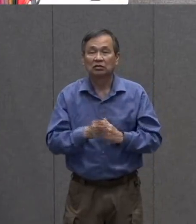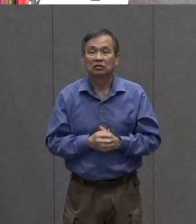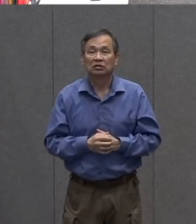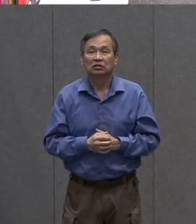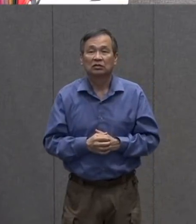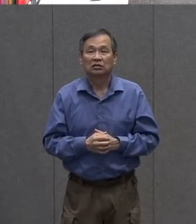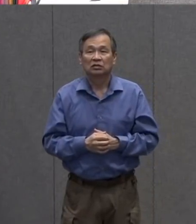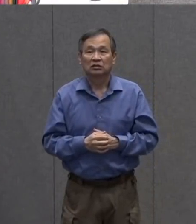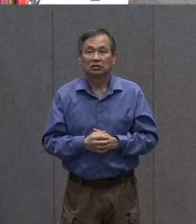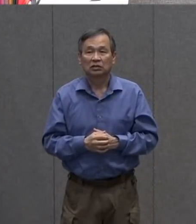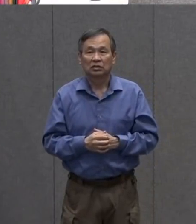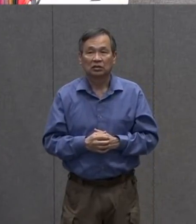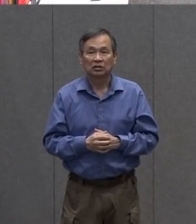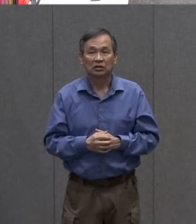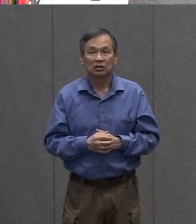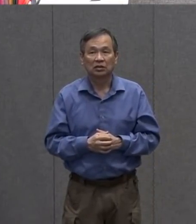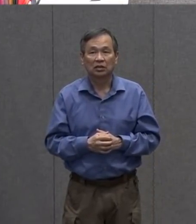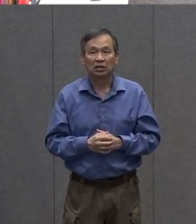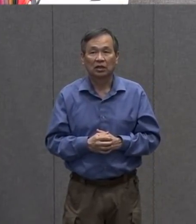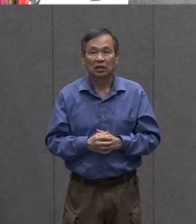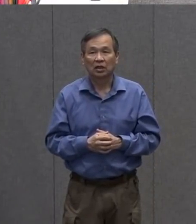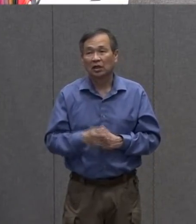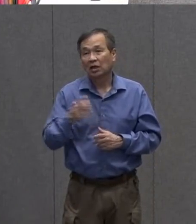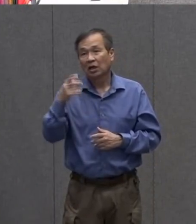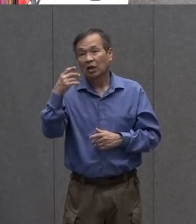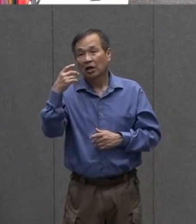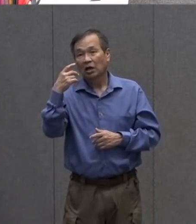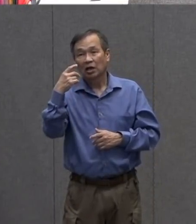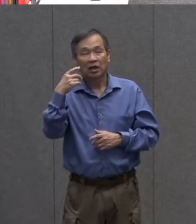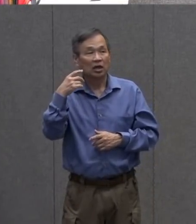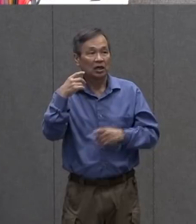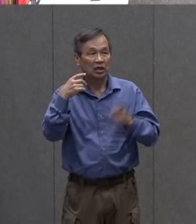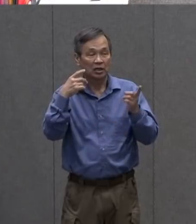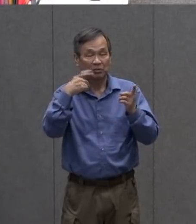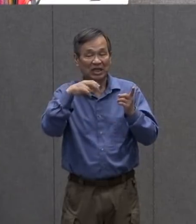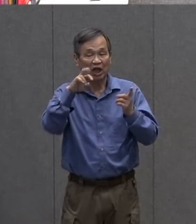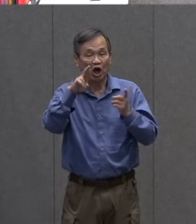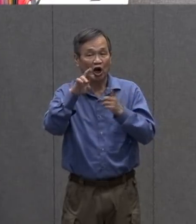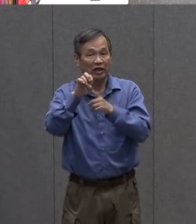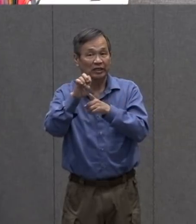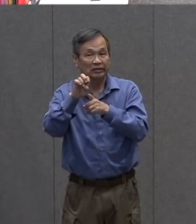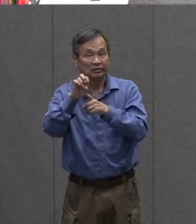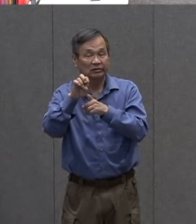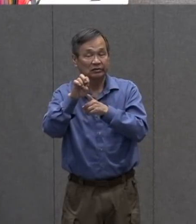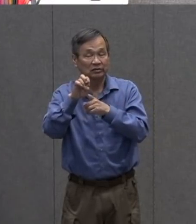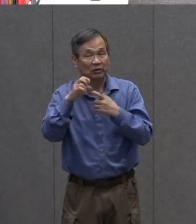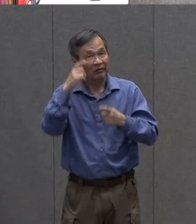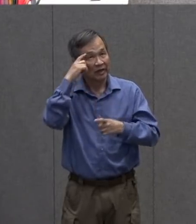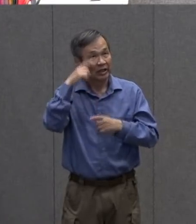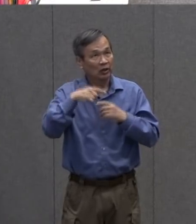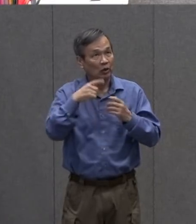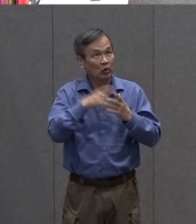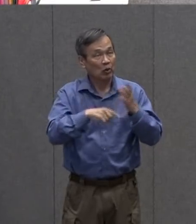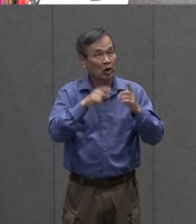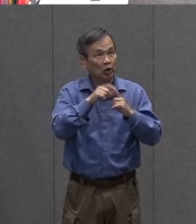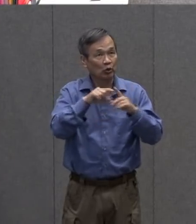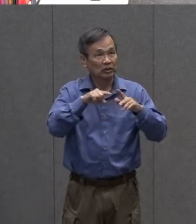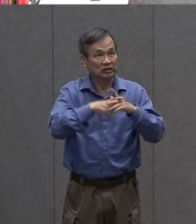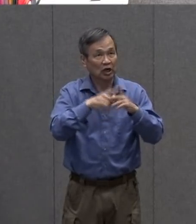And I'm gonna put pre-, so that would mean I had to think of words that start with P-R-E, the prefix pre. I love saying that, prefix pre.